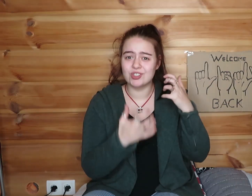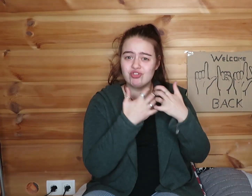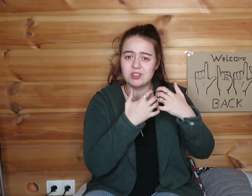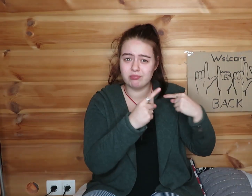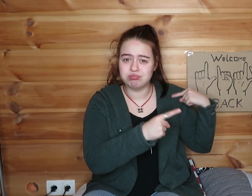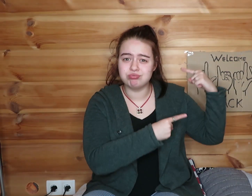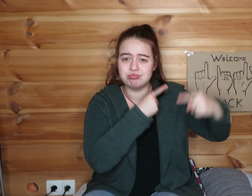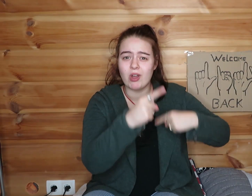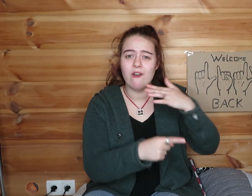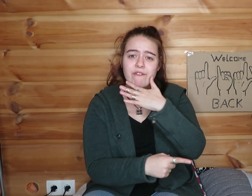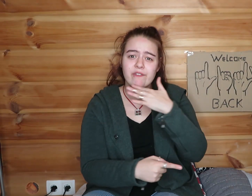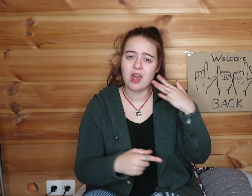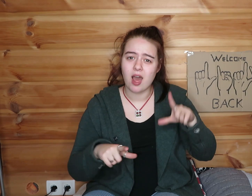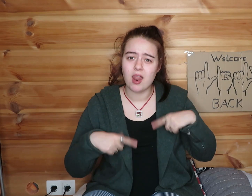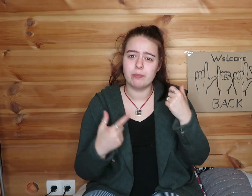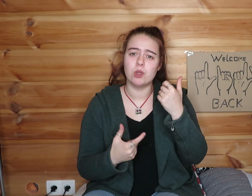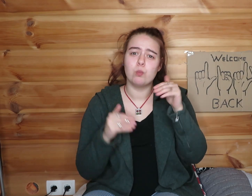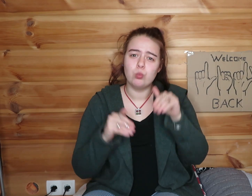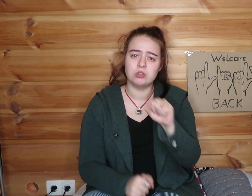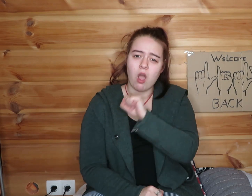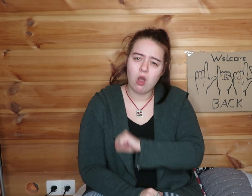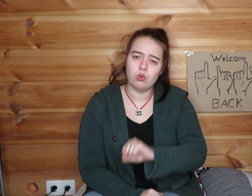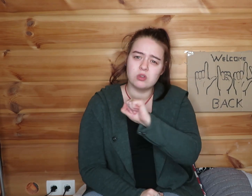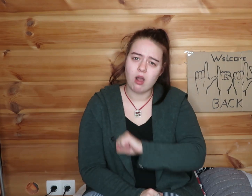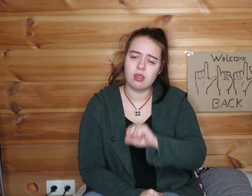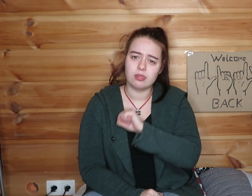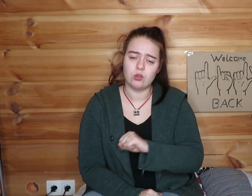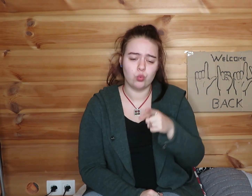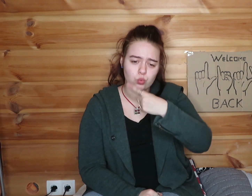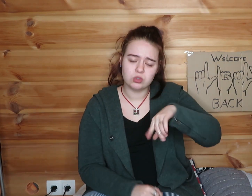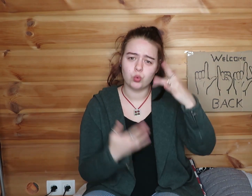In the history of the deaf community we had to endure alot.